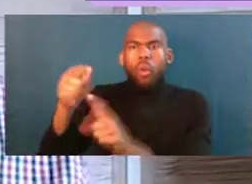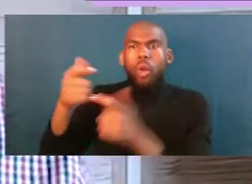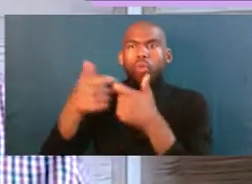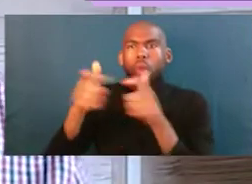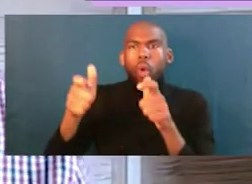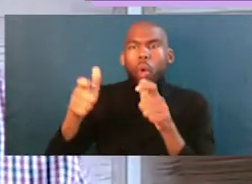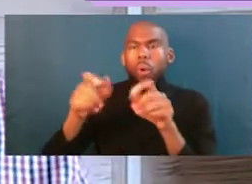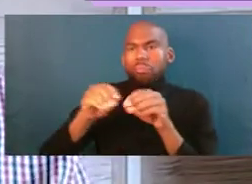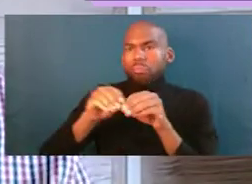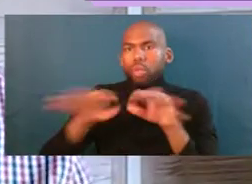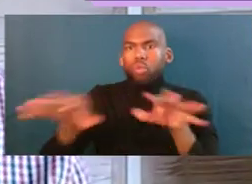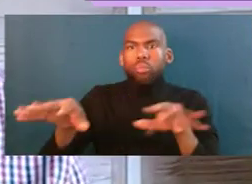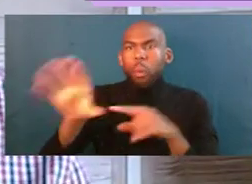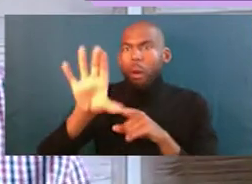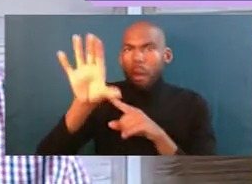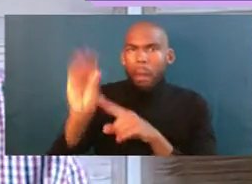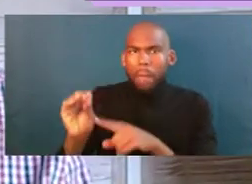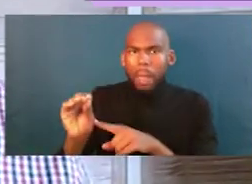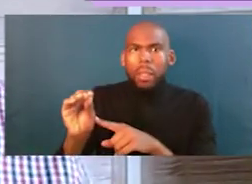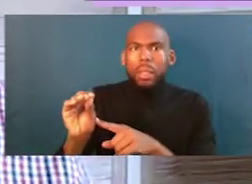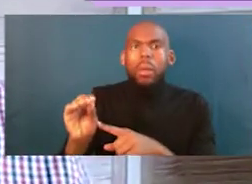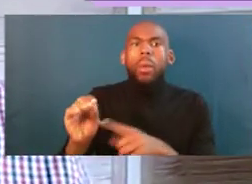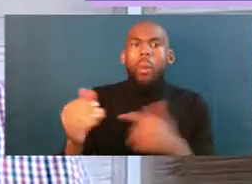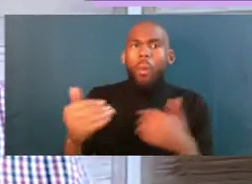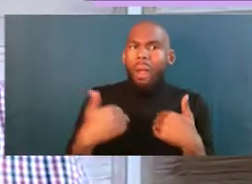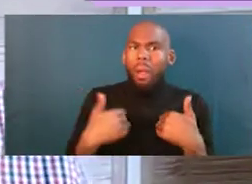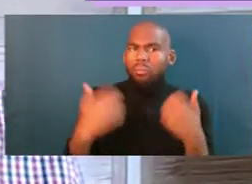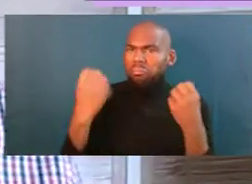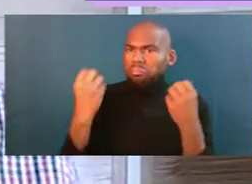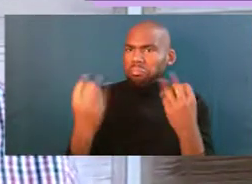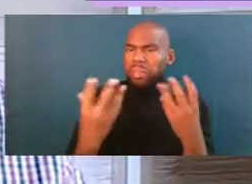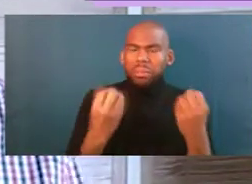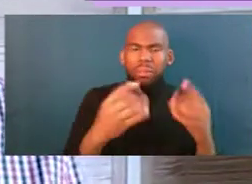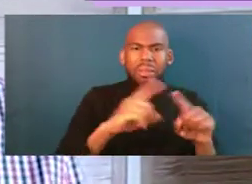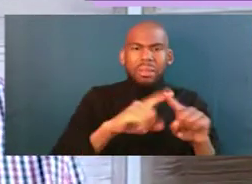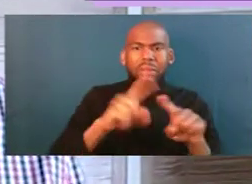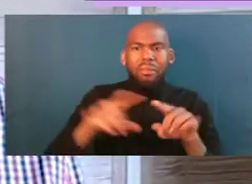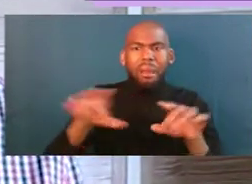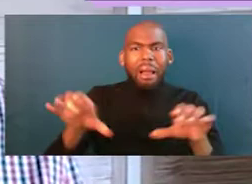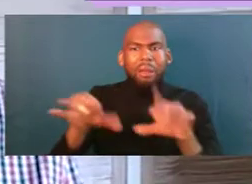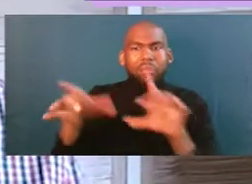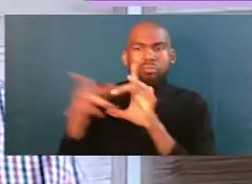large digital transformation company. We have a number of activities around accessibility.